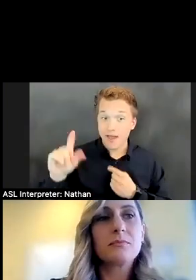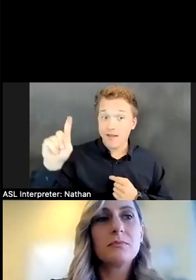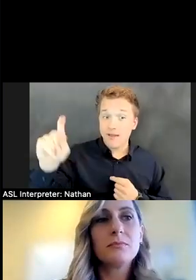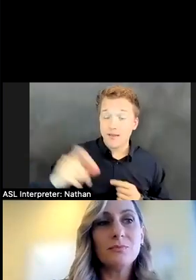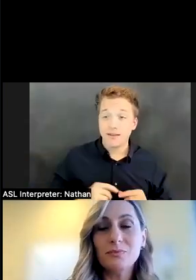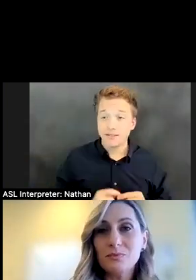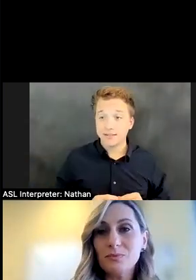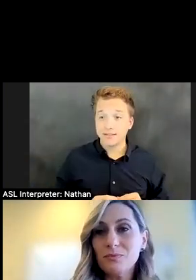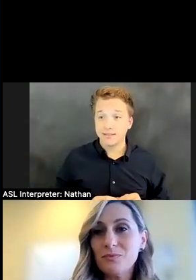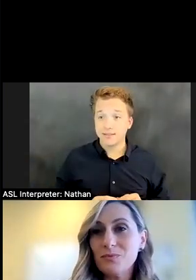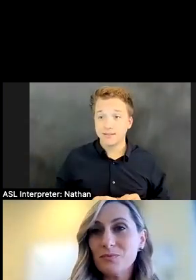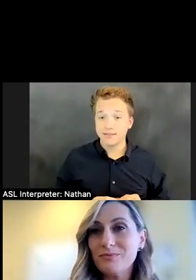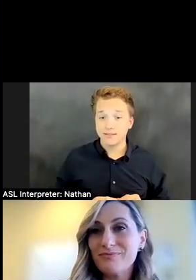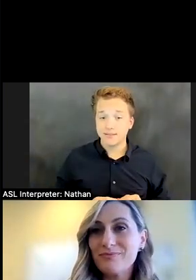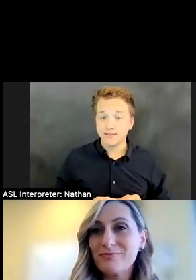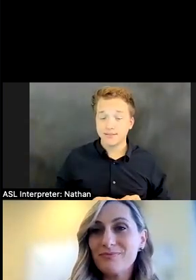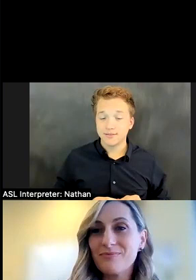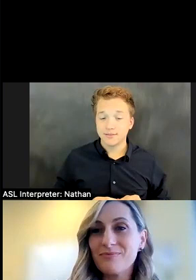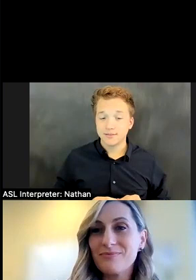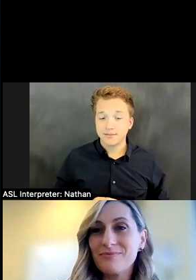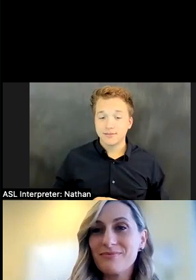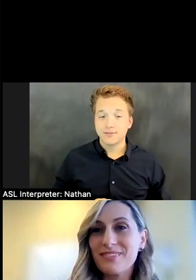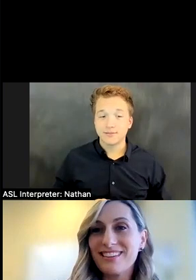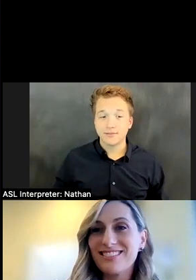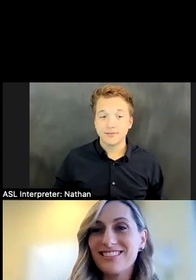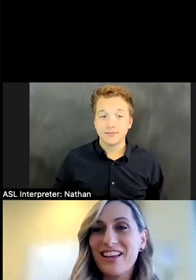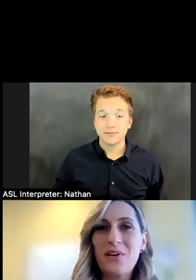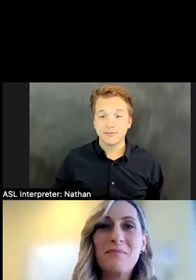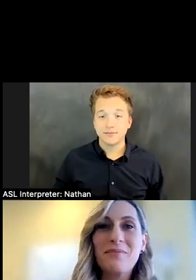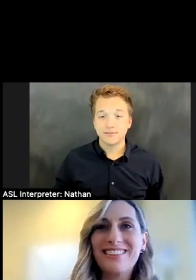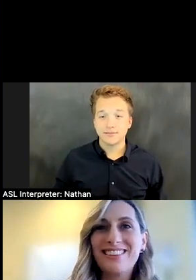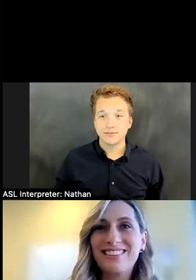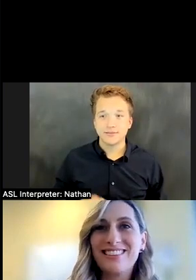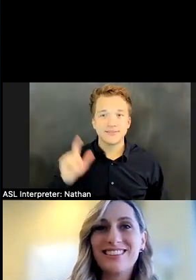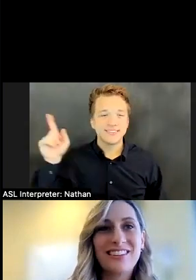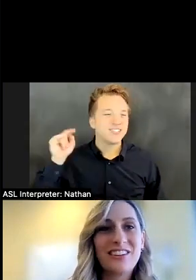DR, TRAN KEYS: No, Lenay. That's perfect.